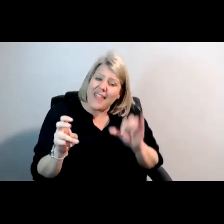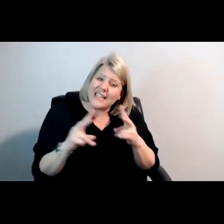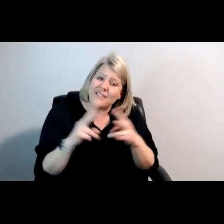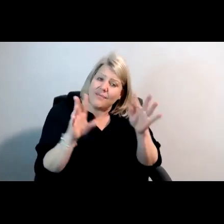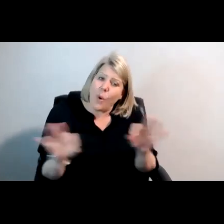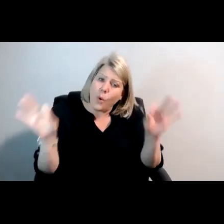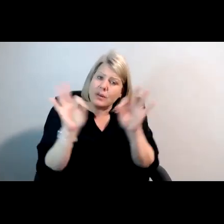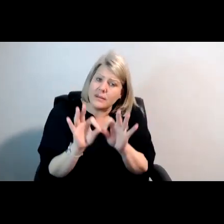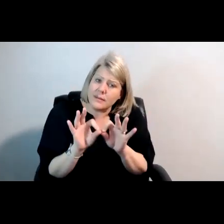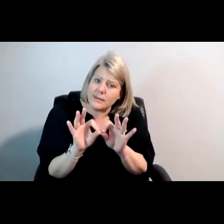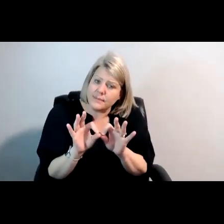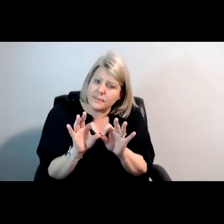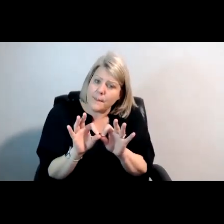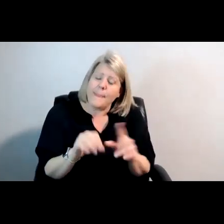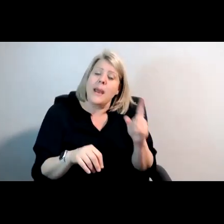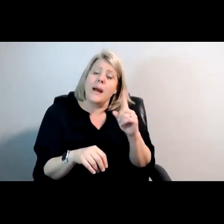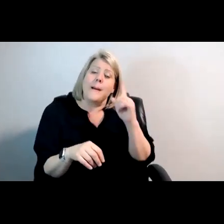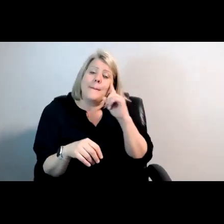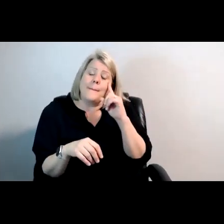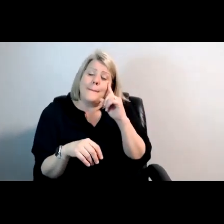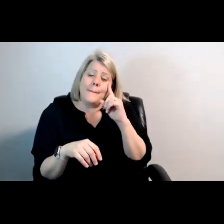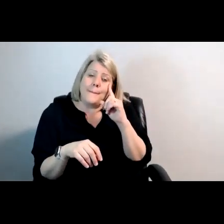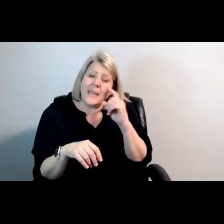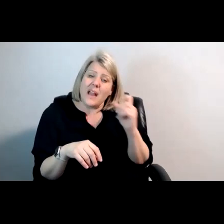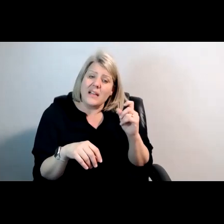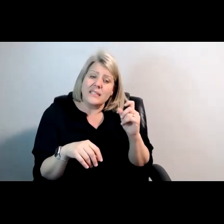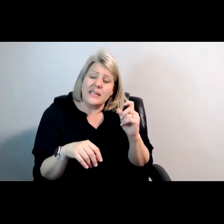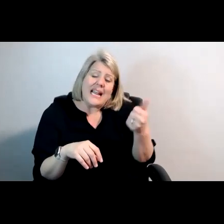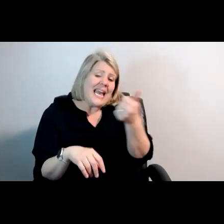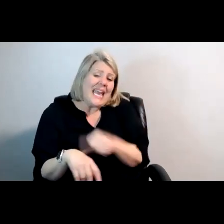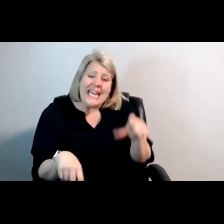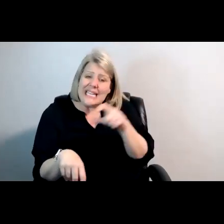Because, you know, anytime we talk to a person